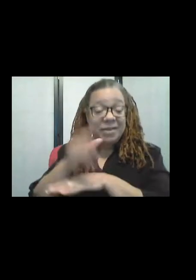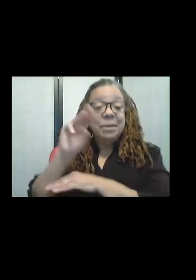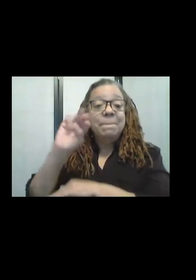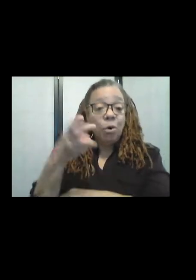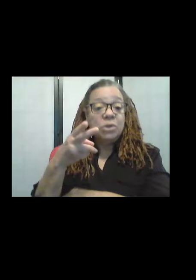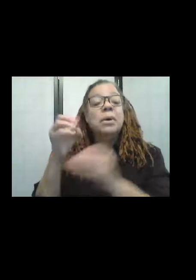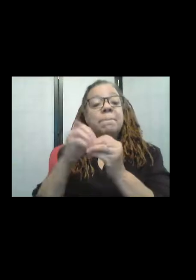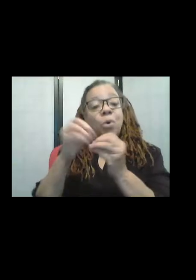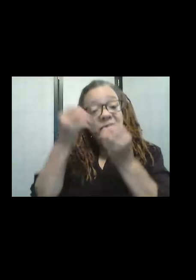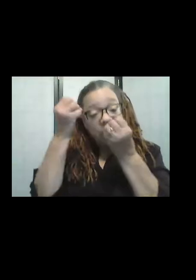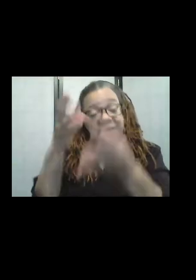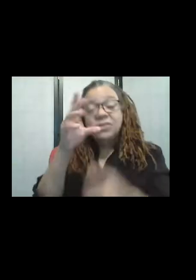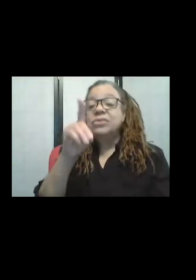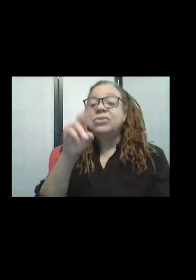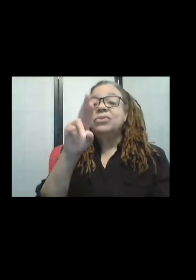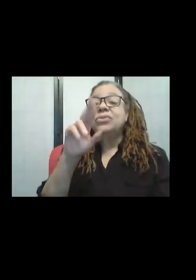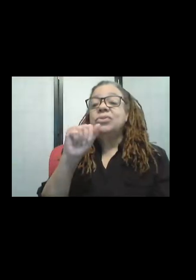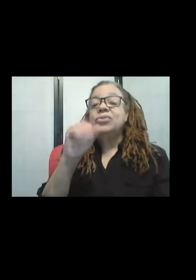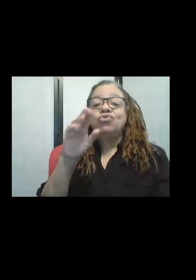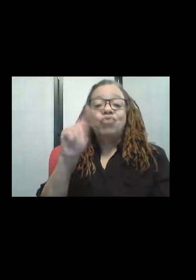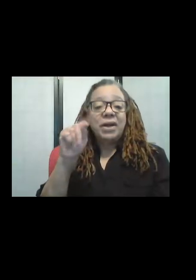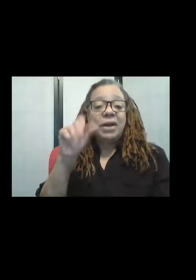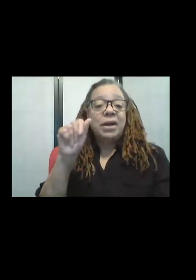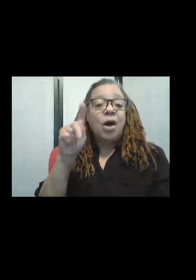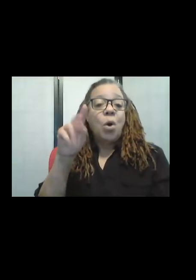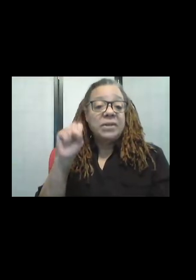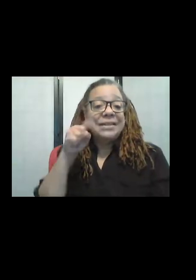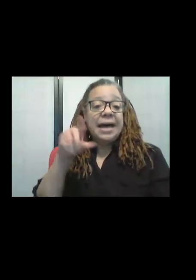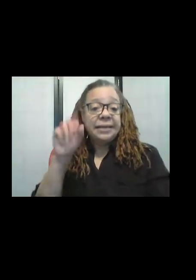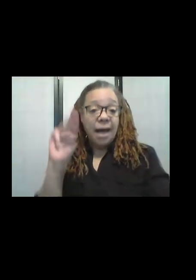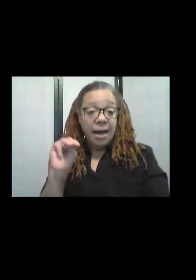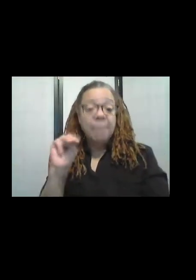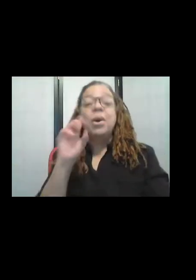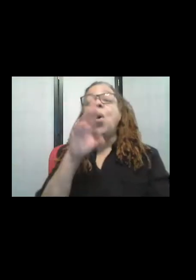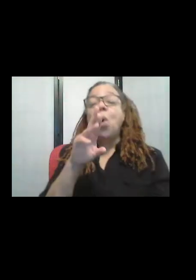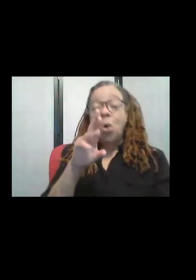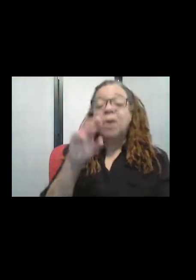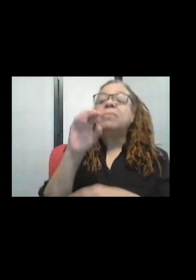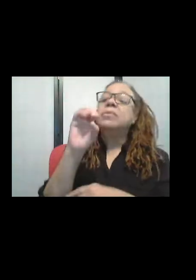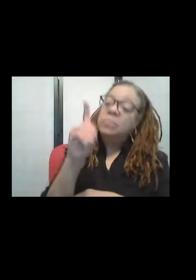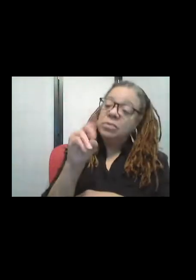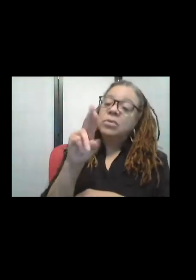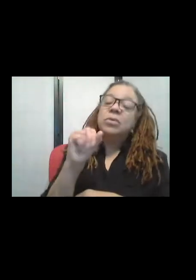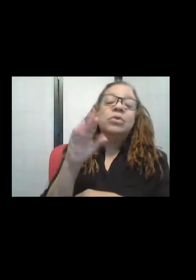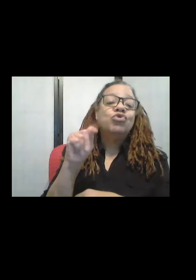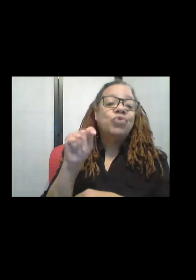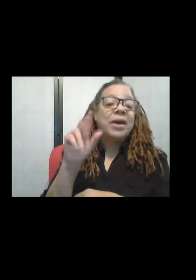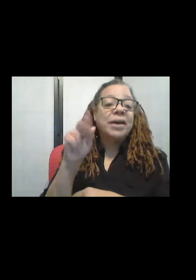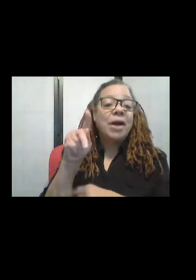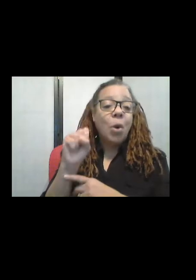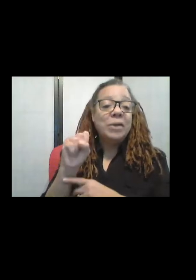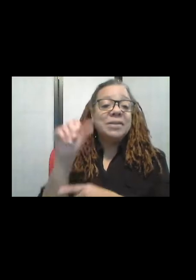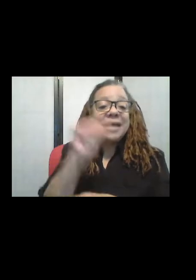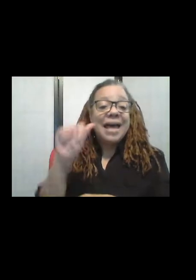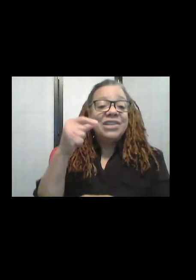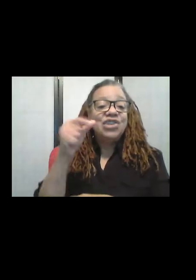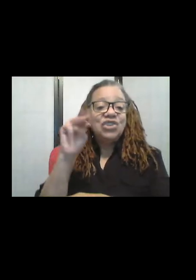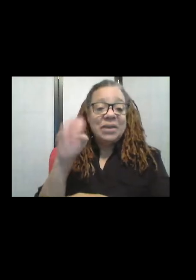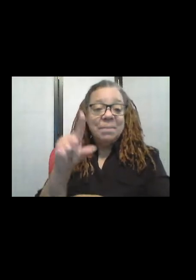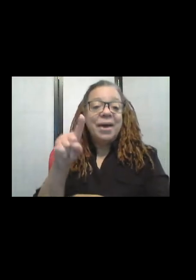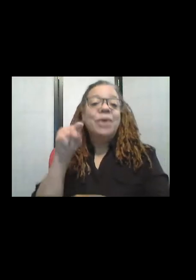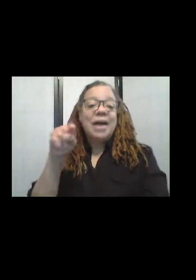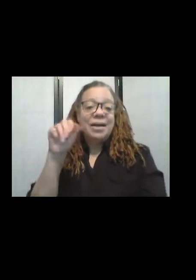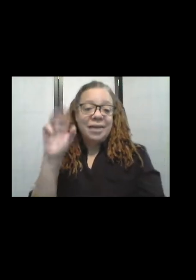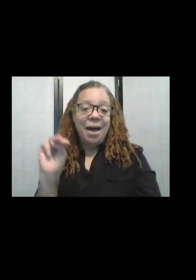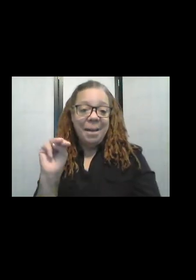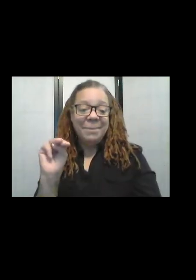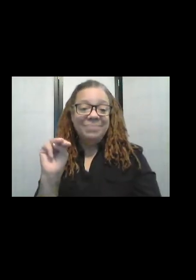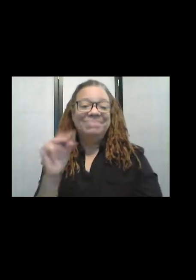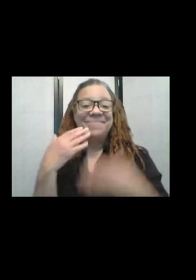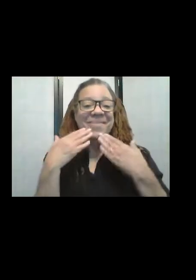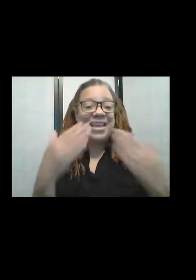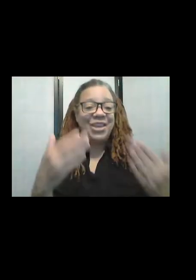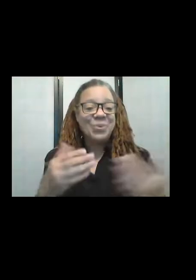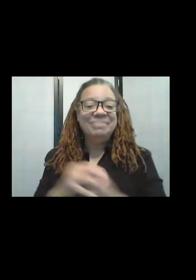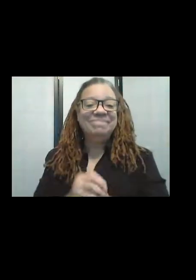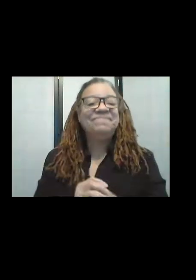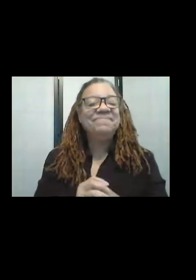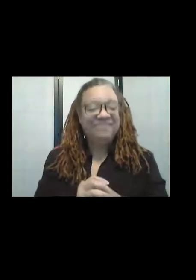go to dracutarts.com or email us at dracutarts@gmail.com.